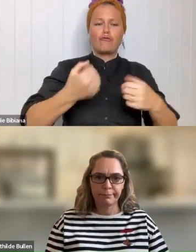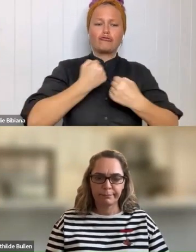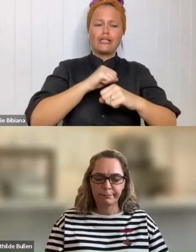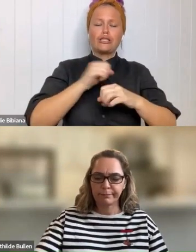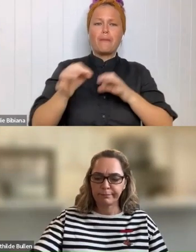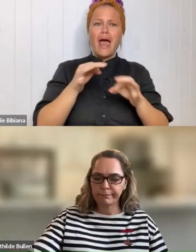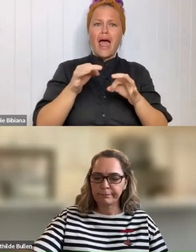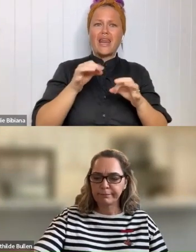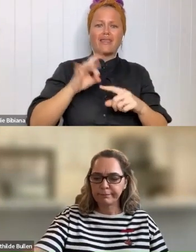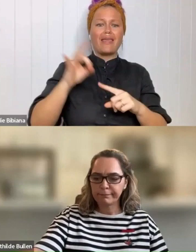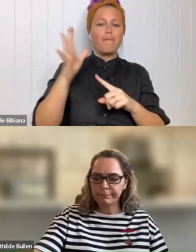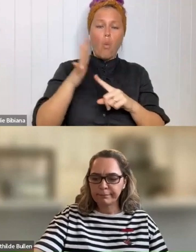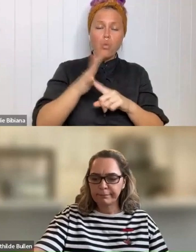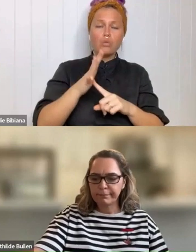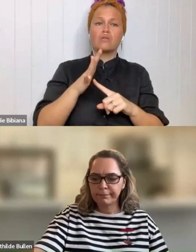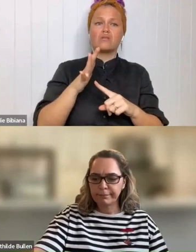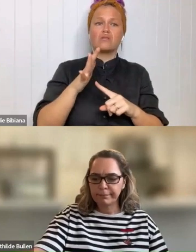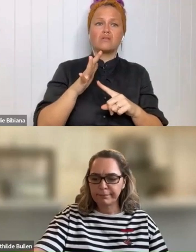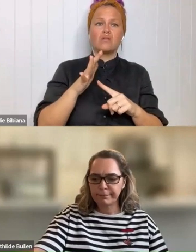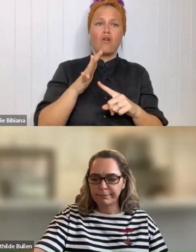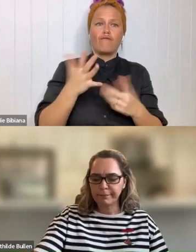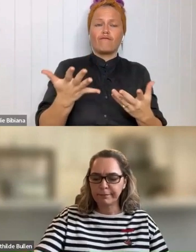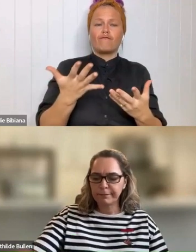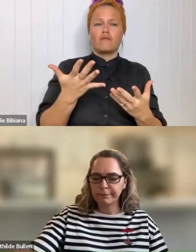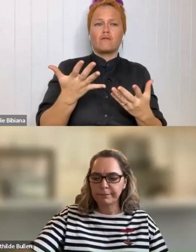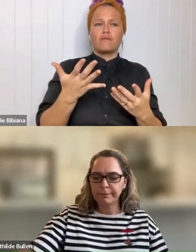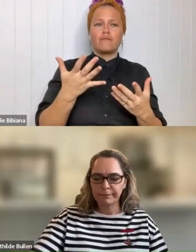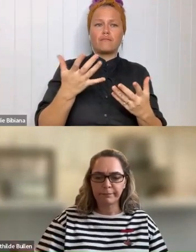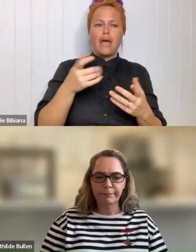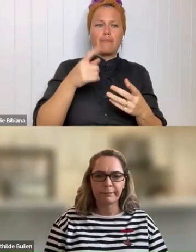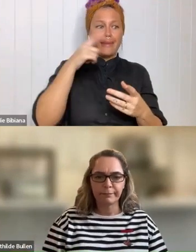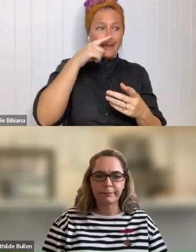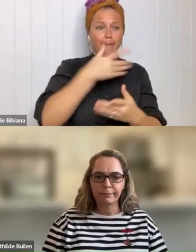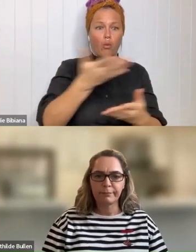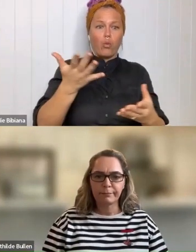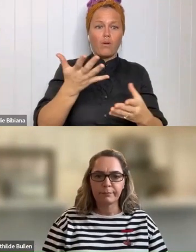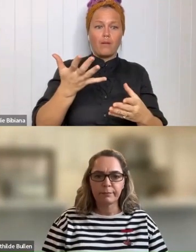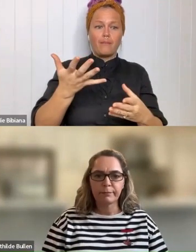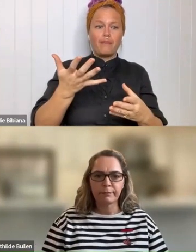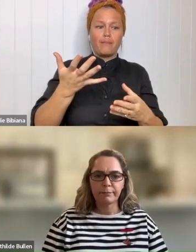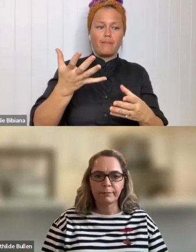importance of, you know, people being in the organizations who